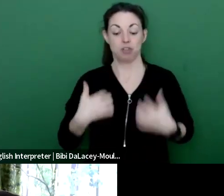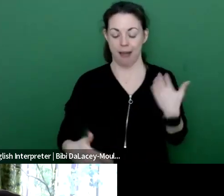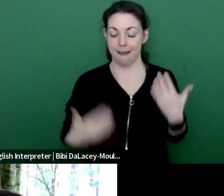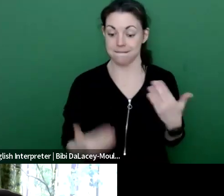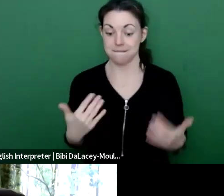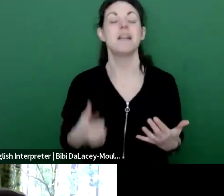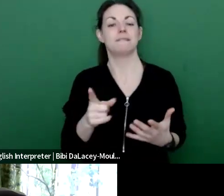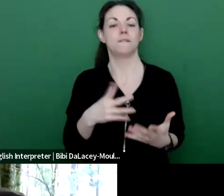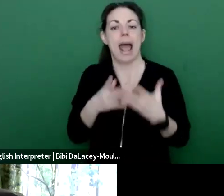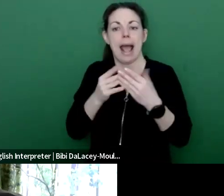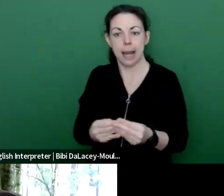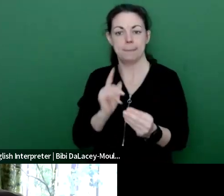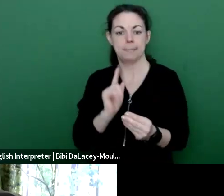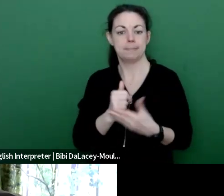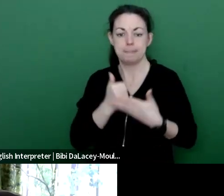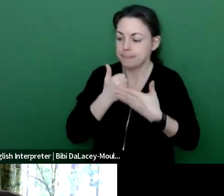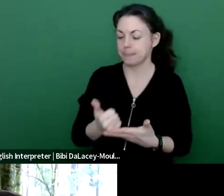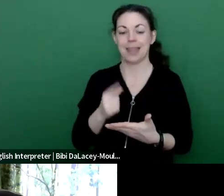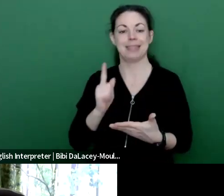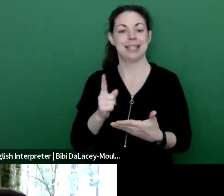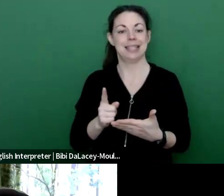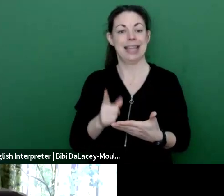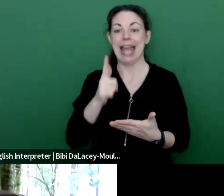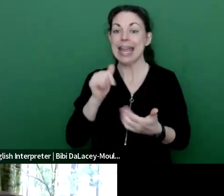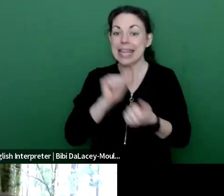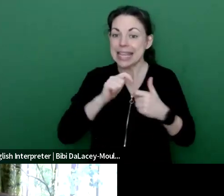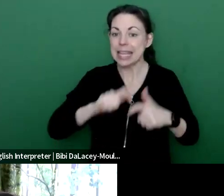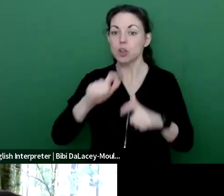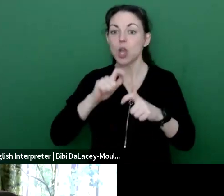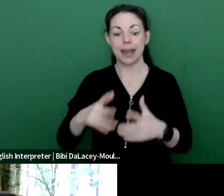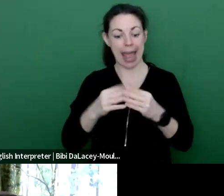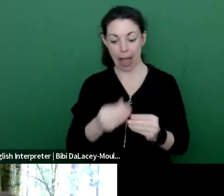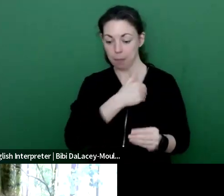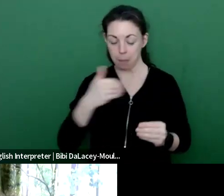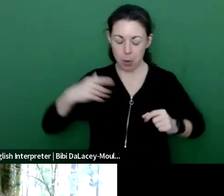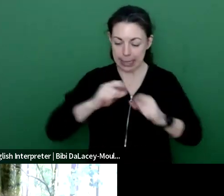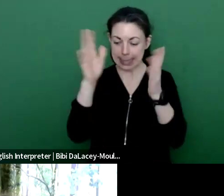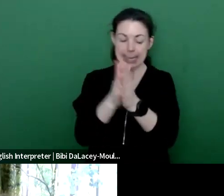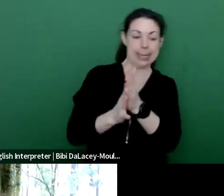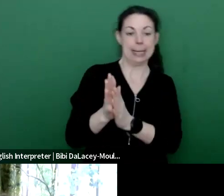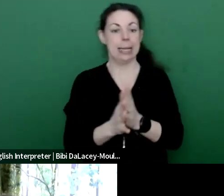you can have when working. It's the one thing that keeps you going. It's the one thing that gets you up when you've had knock-backs.